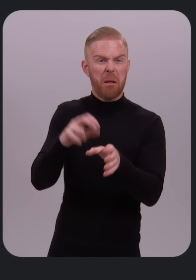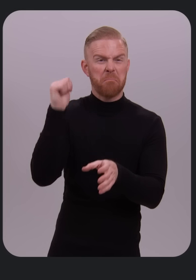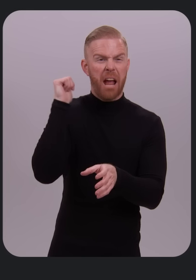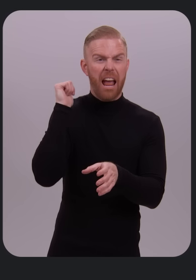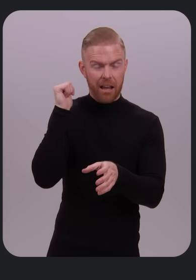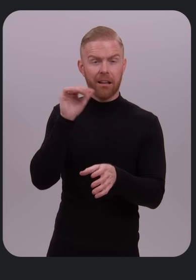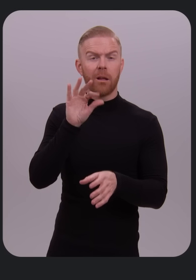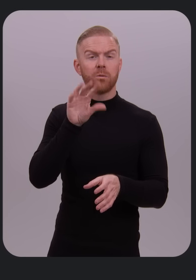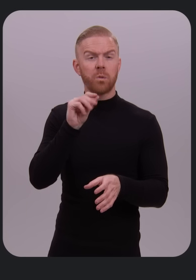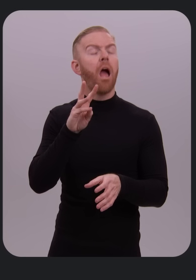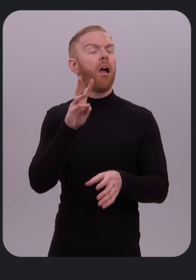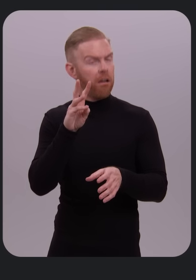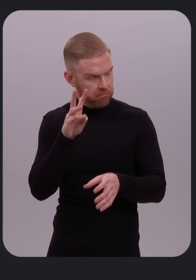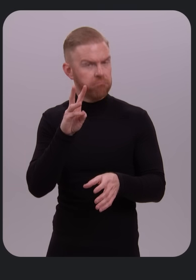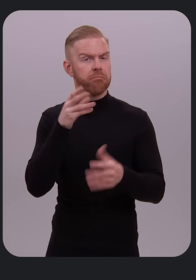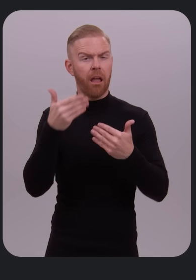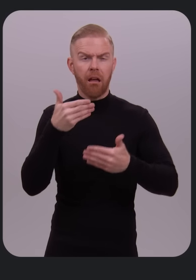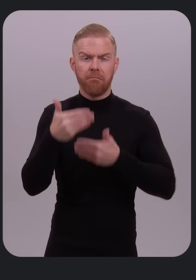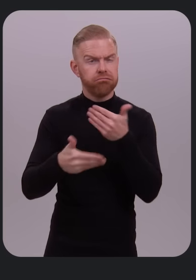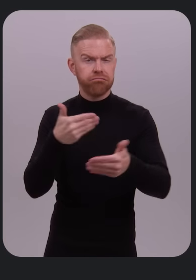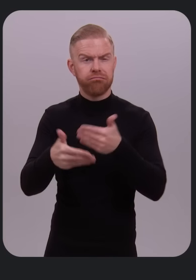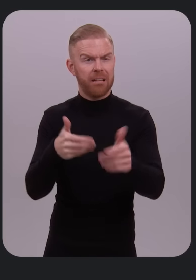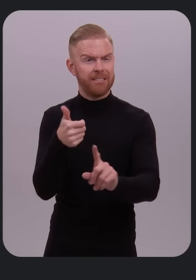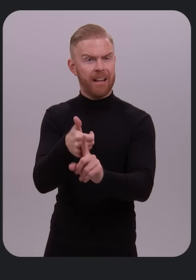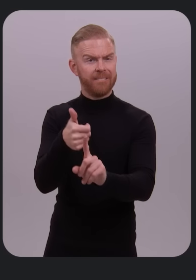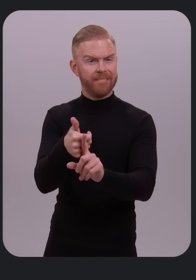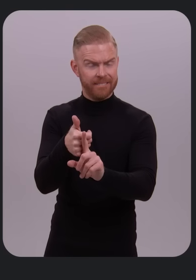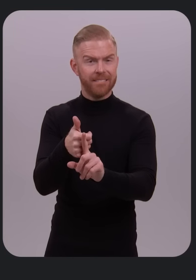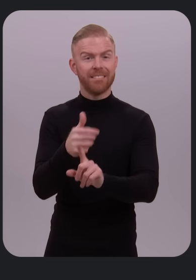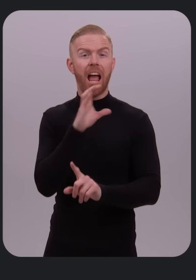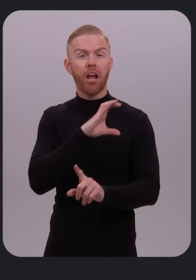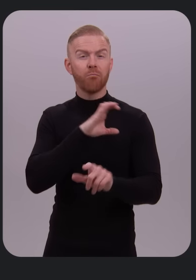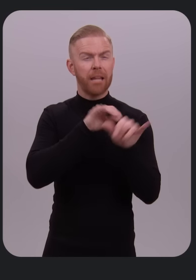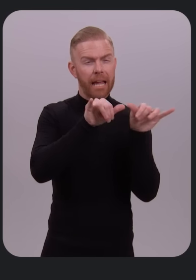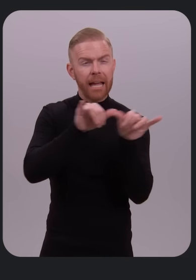The character consistency, the scene consistency, it just works.